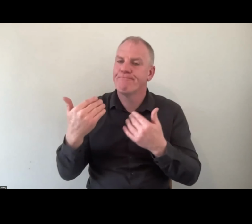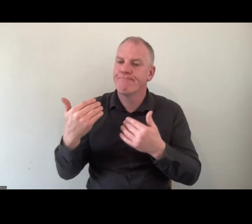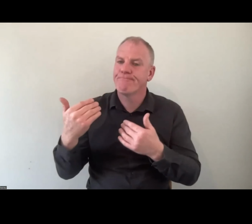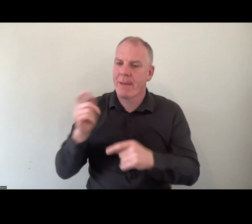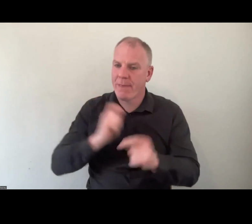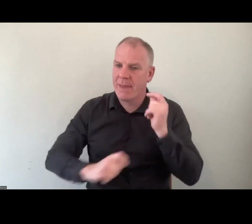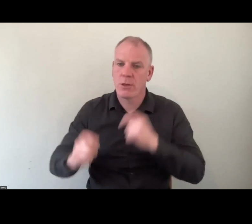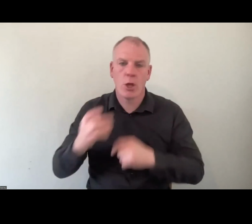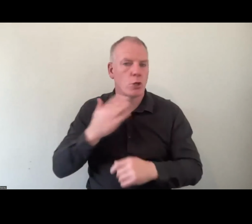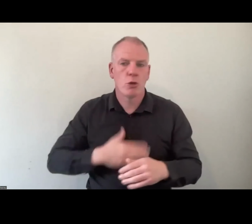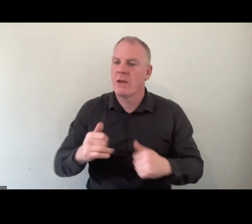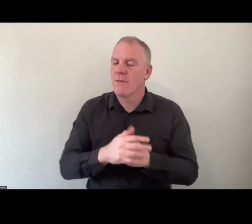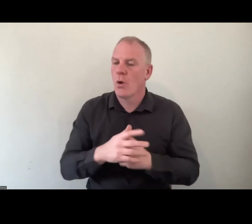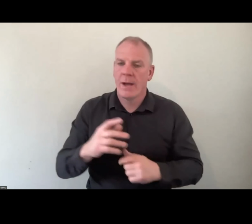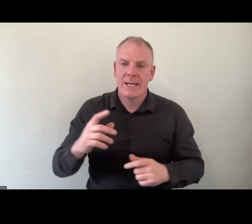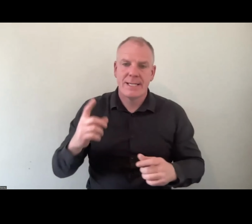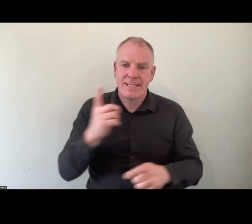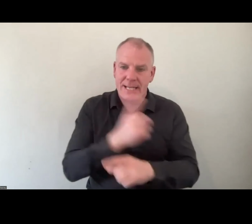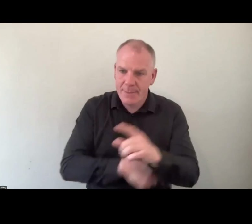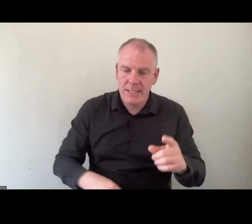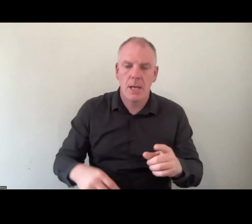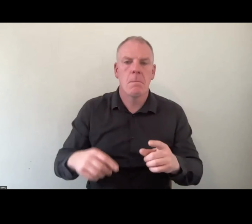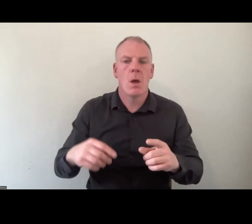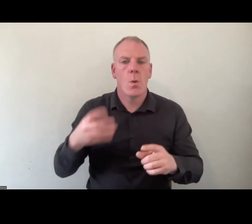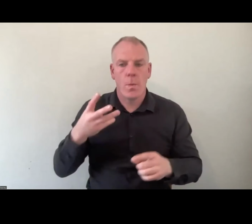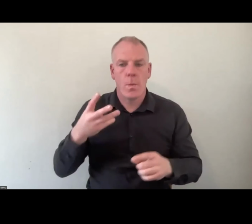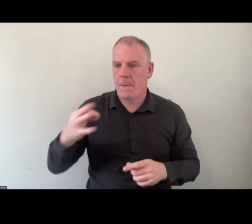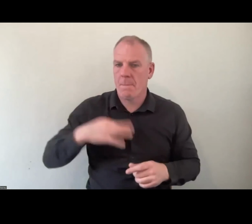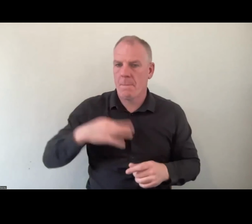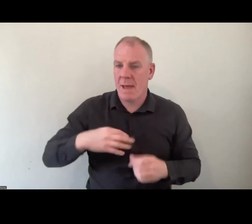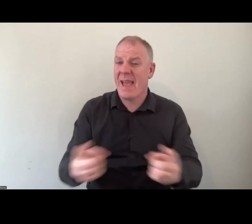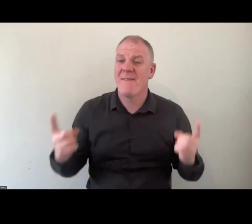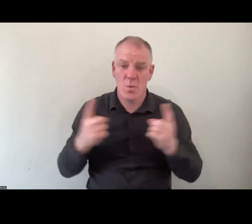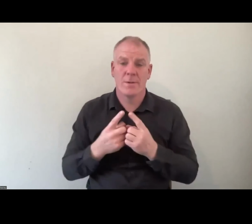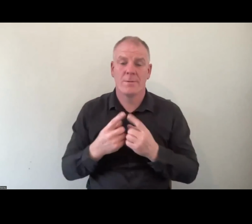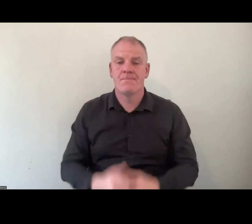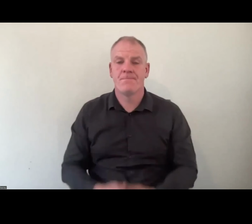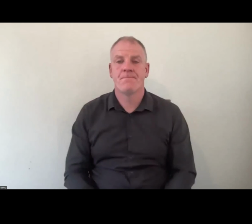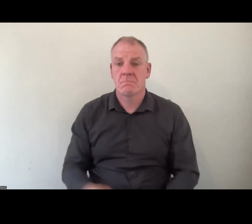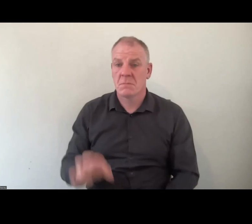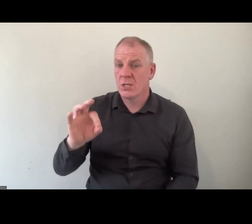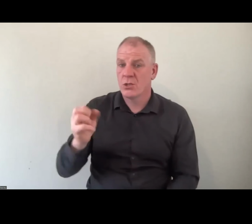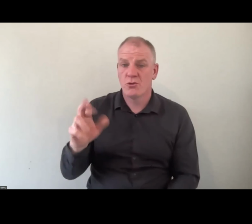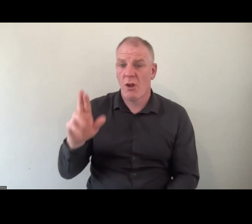but benefitting absolutely everybody. Ger, I don't know whether you'd like to come in on some of that there?